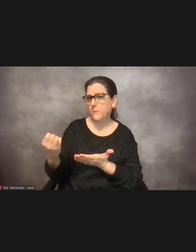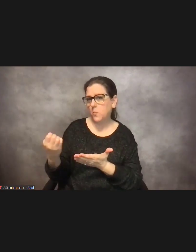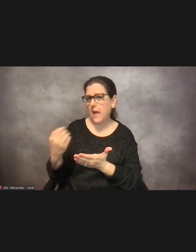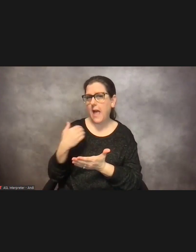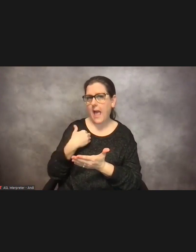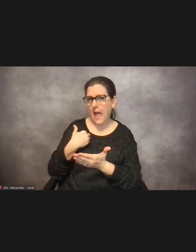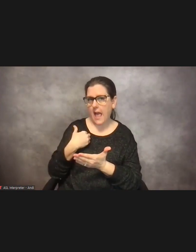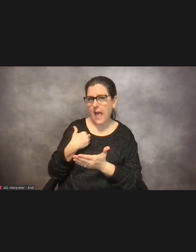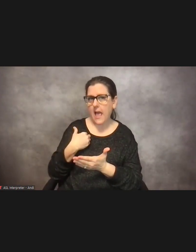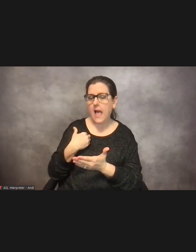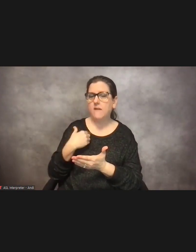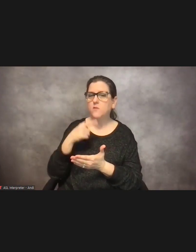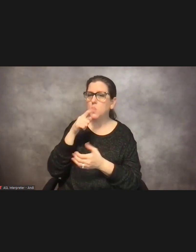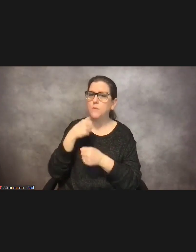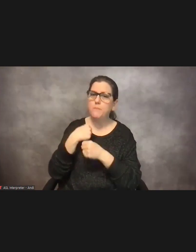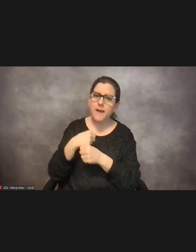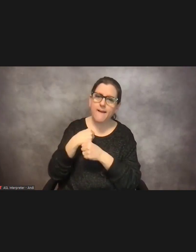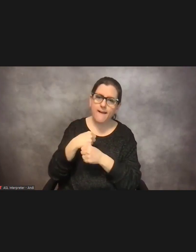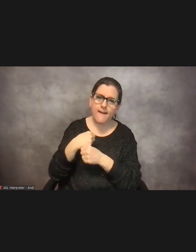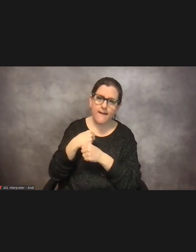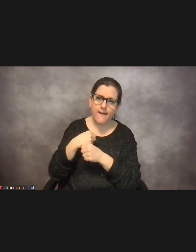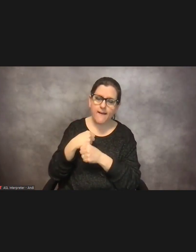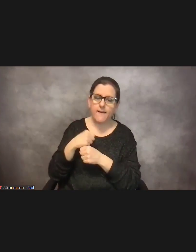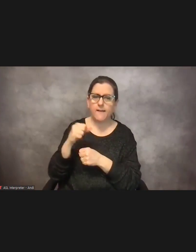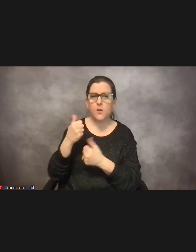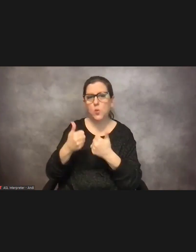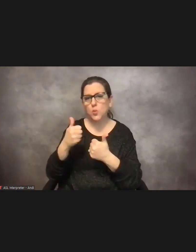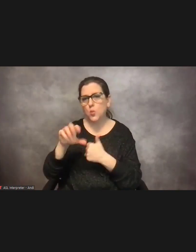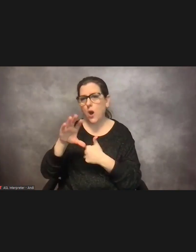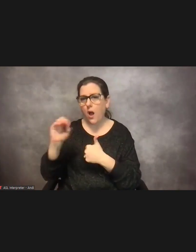available, um, different manufacturers' equipment options